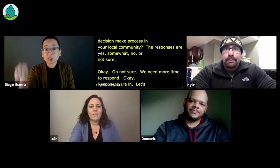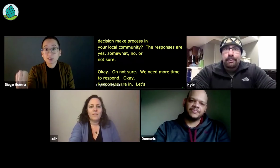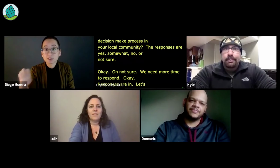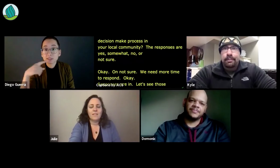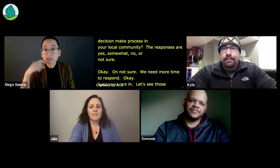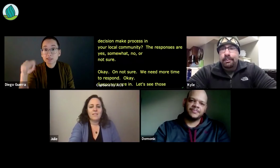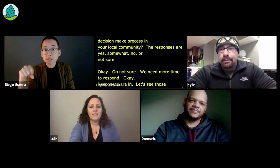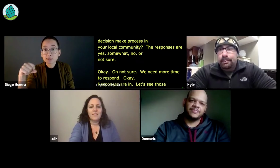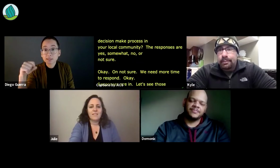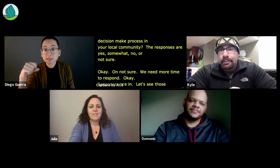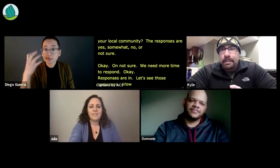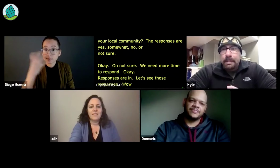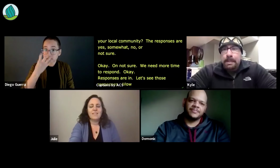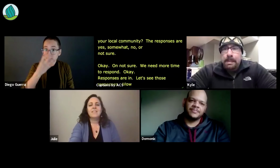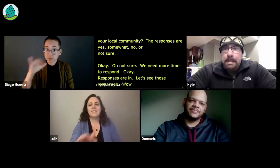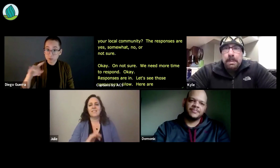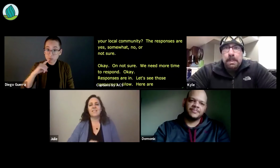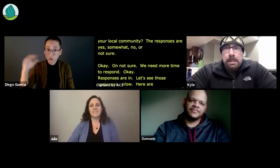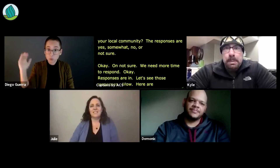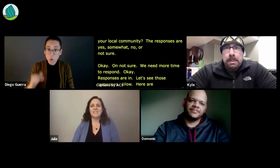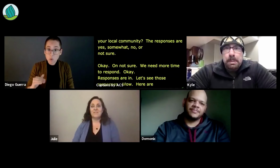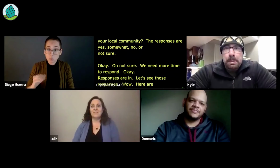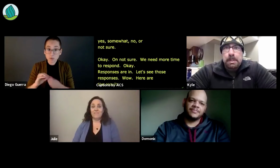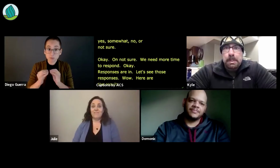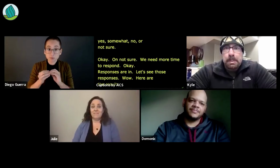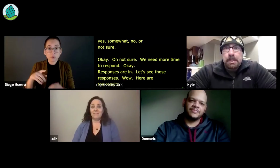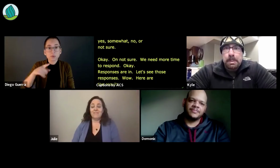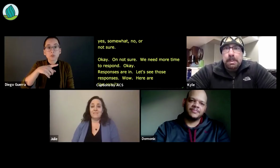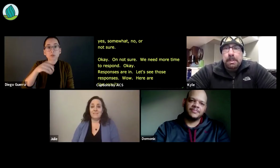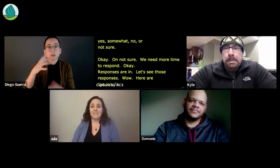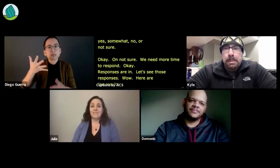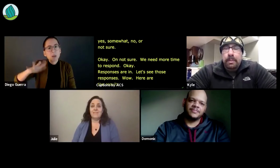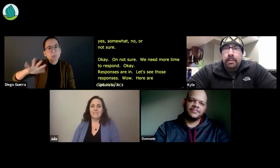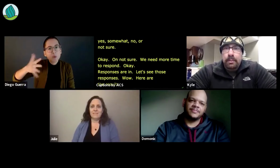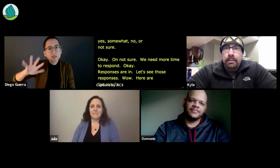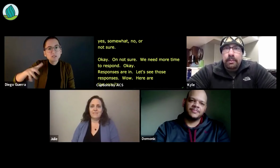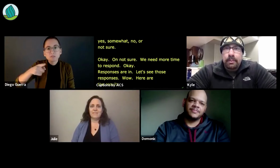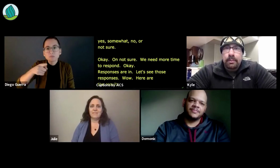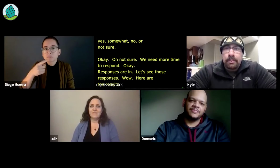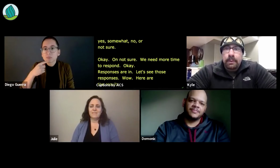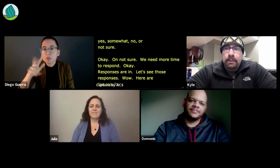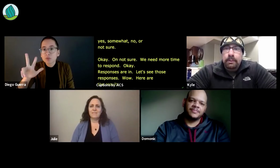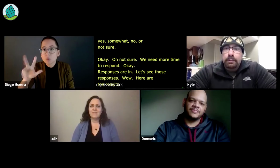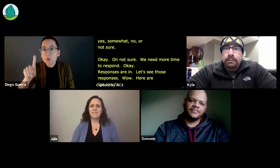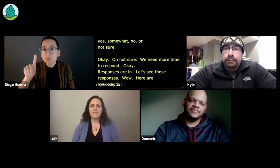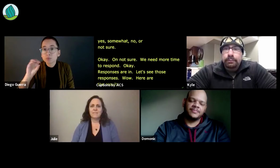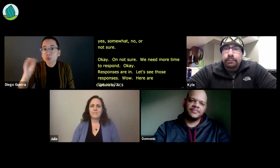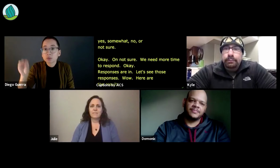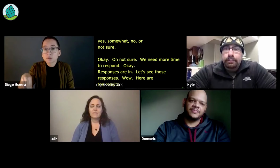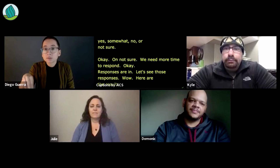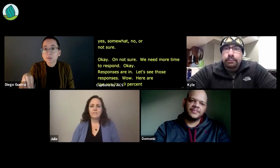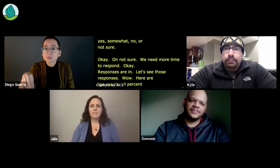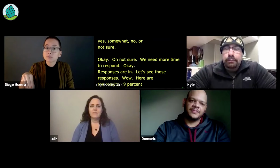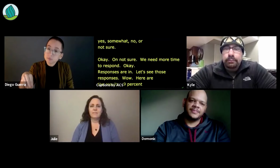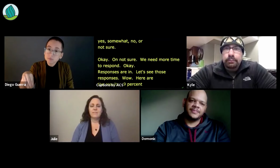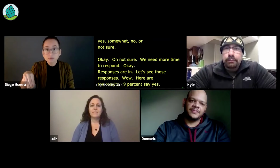9% saying yes. That is a very low number. And then the next indicator is somewhat at 31%.